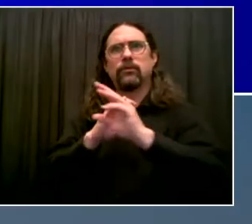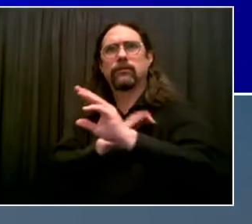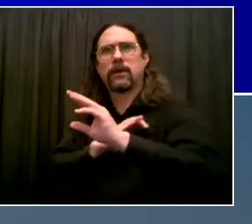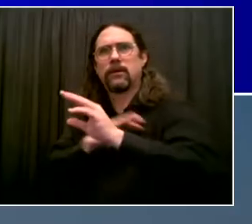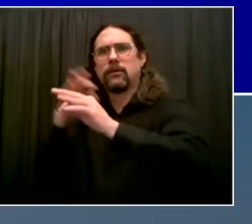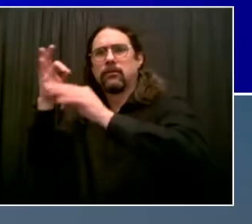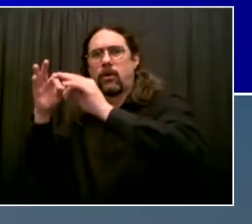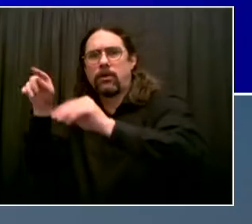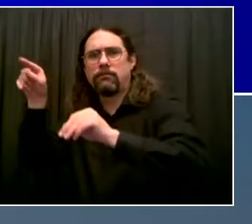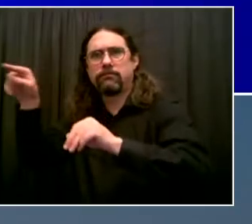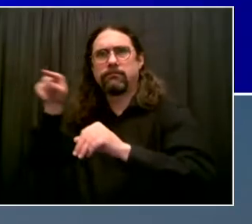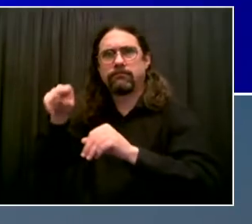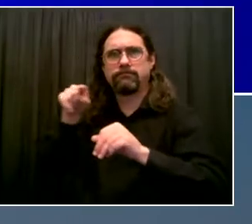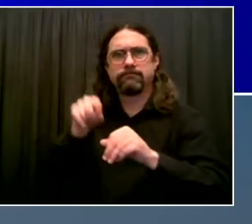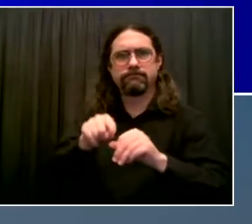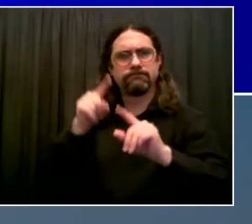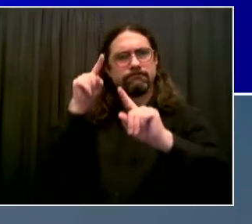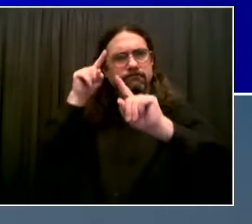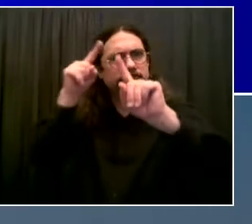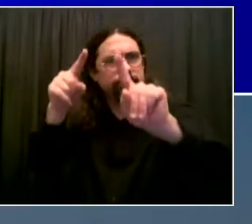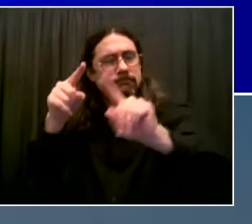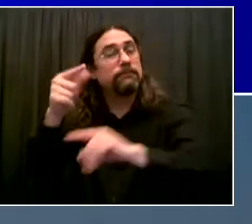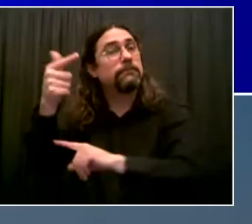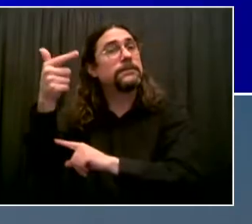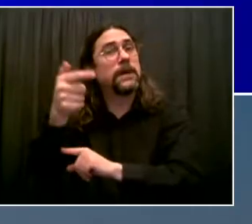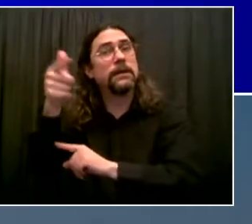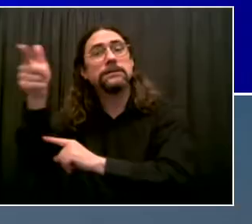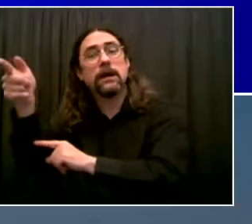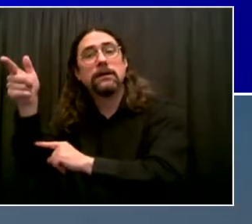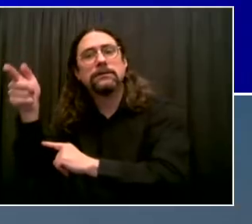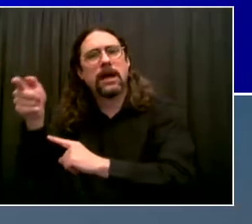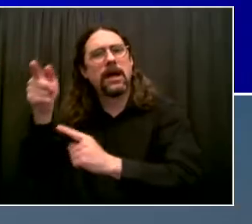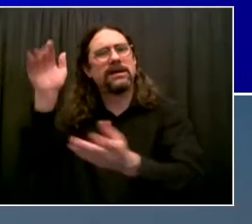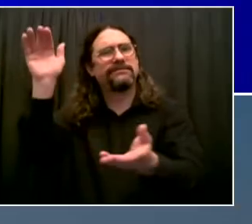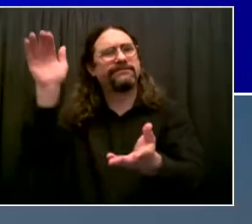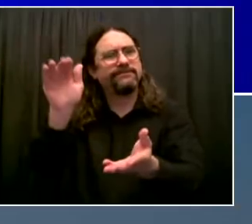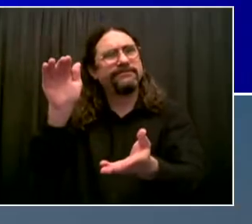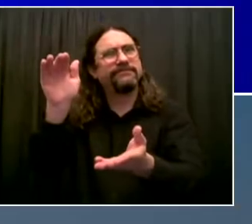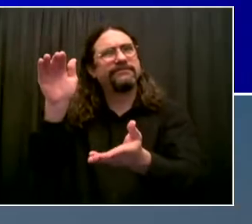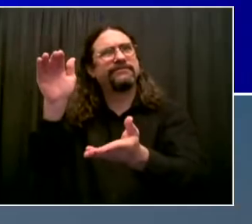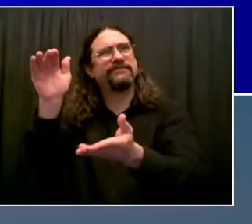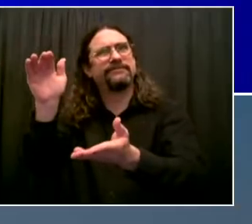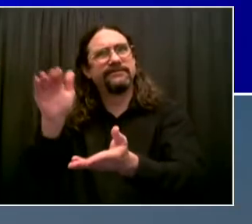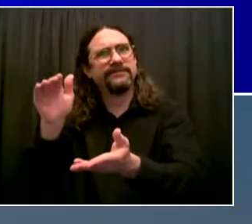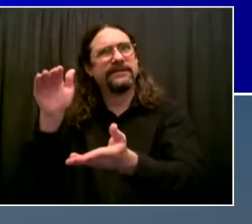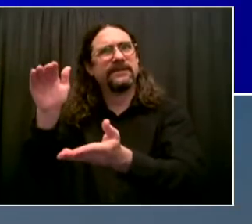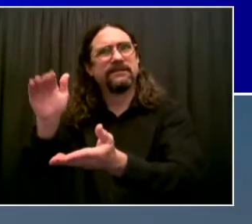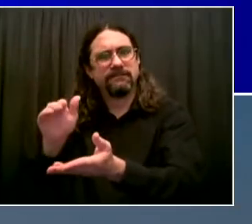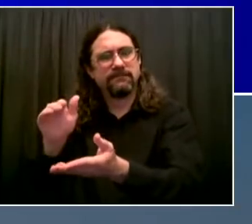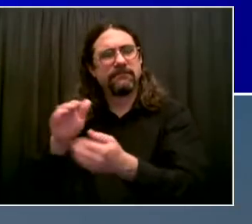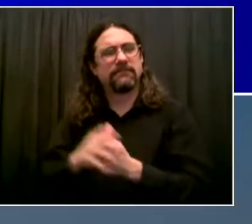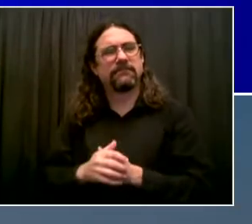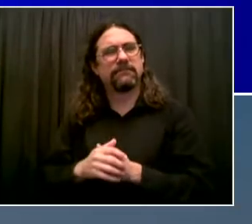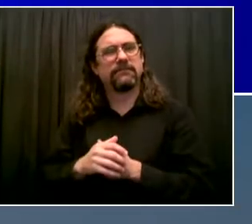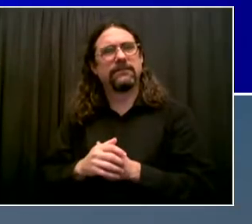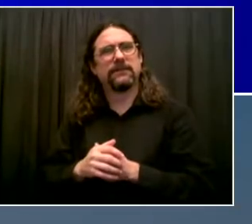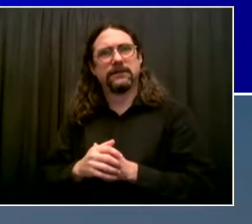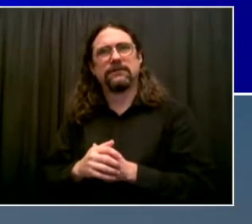THE WHOLE JUSTICE SYSTEM TO MAKE